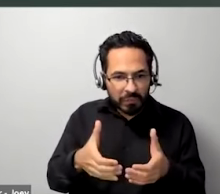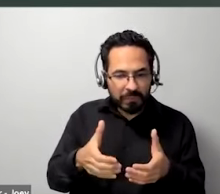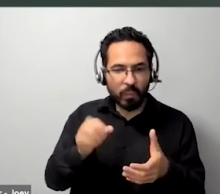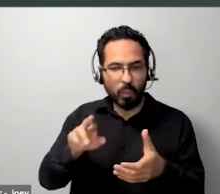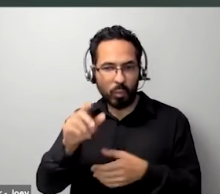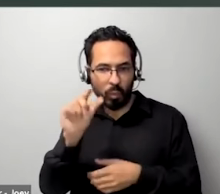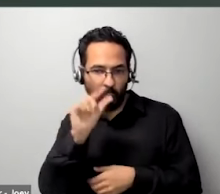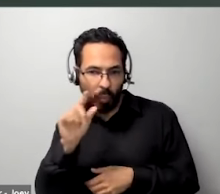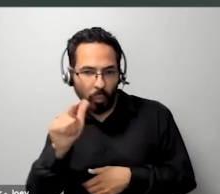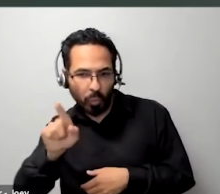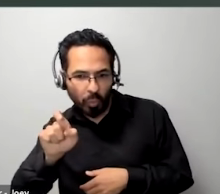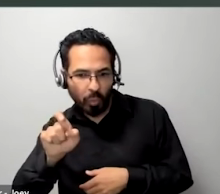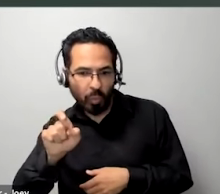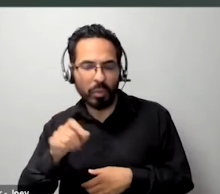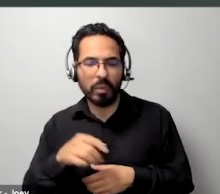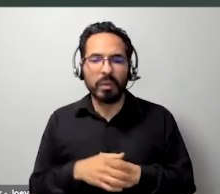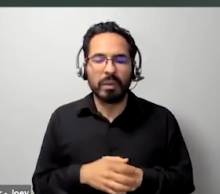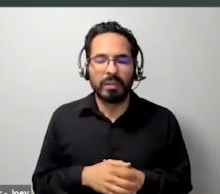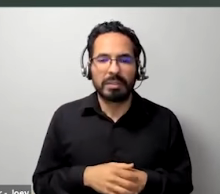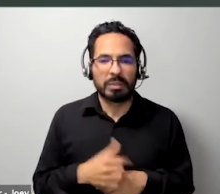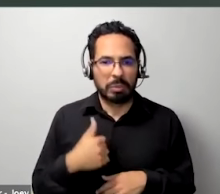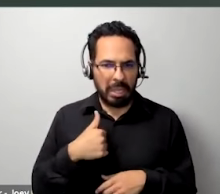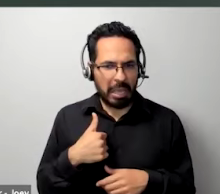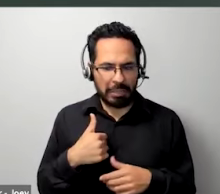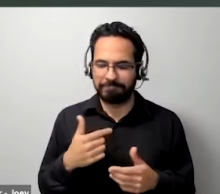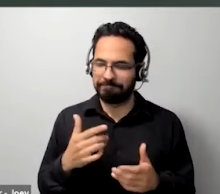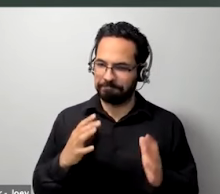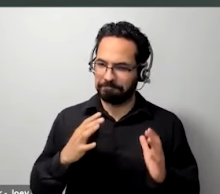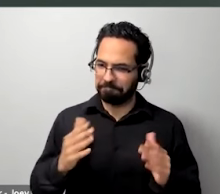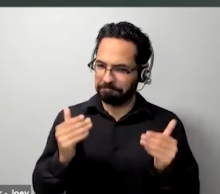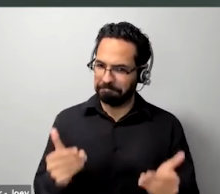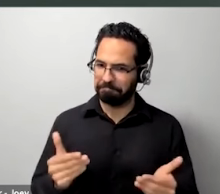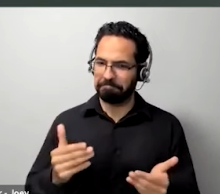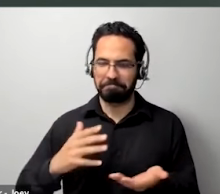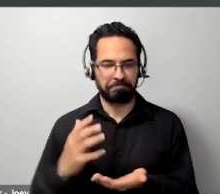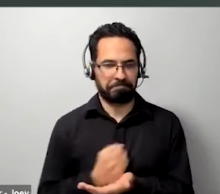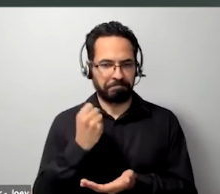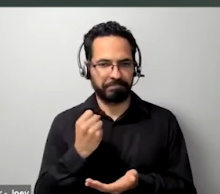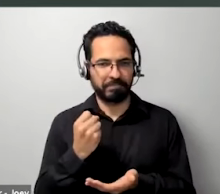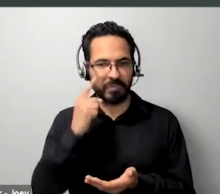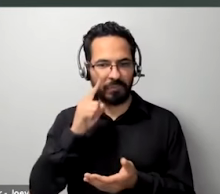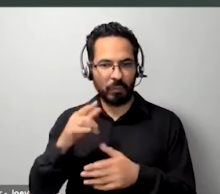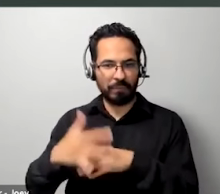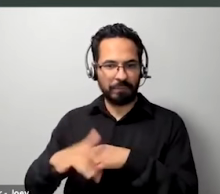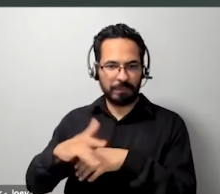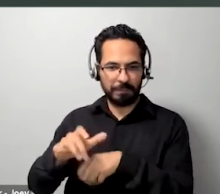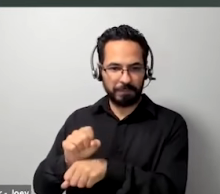And so, you know, I took a chance when an opening came up in the Office of Accessibility,